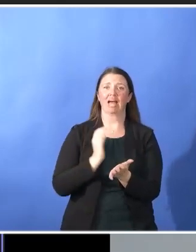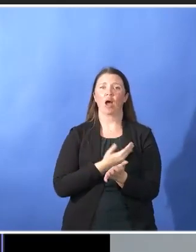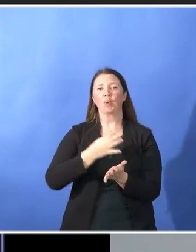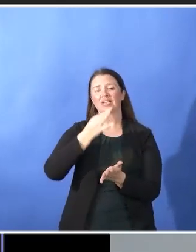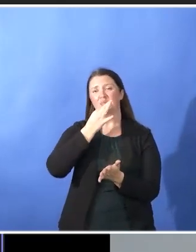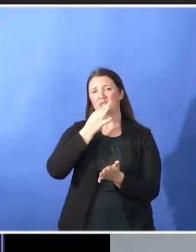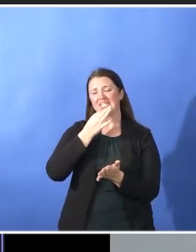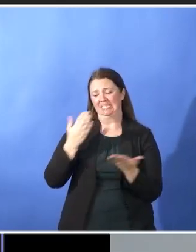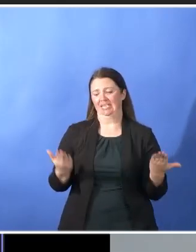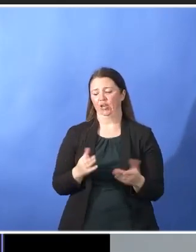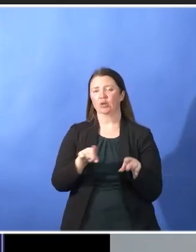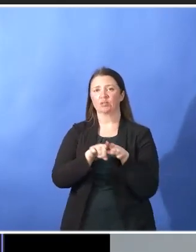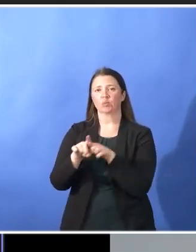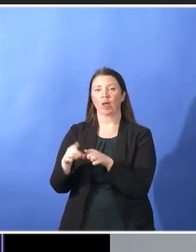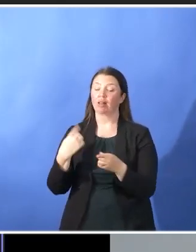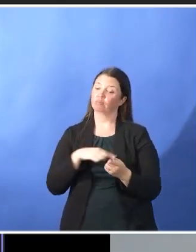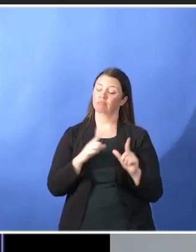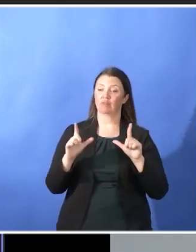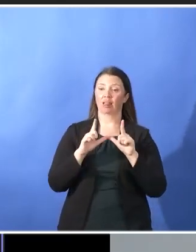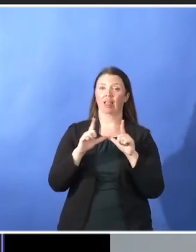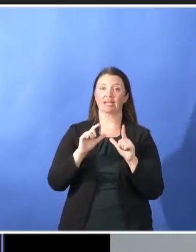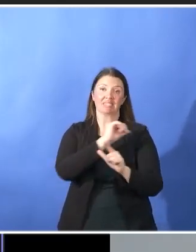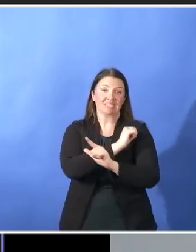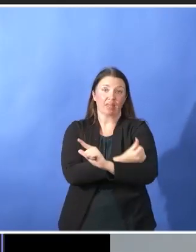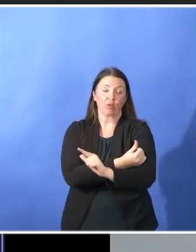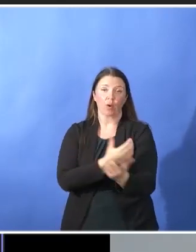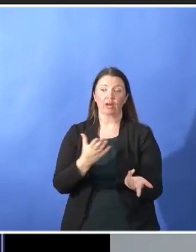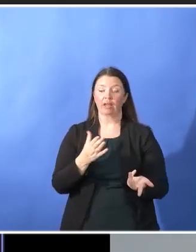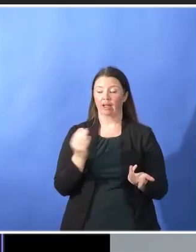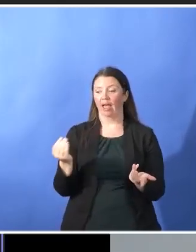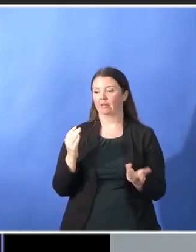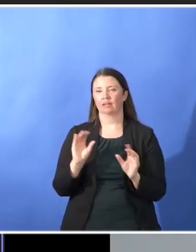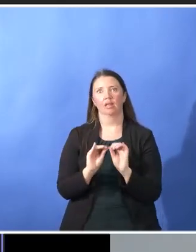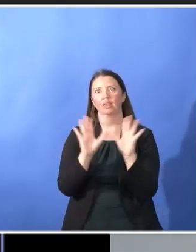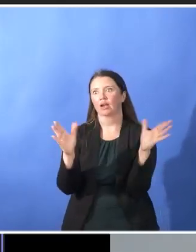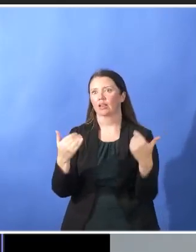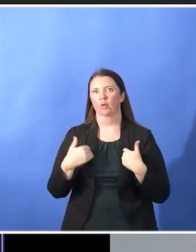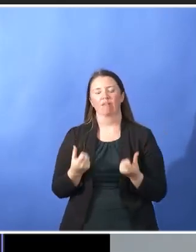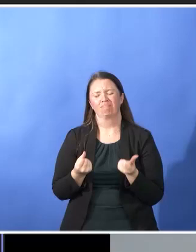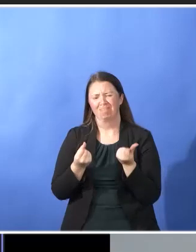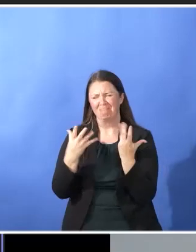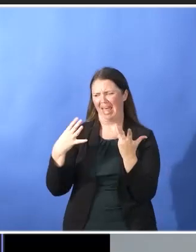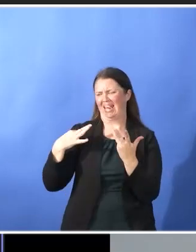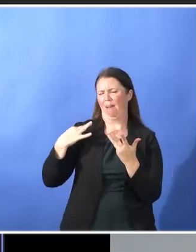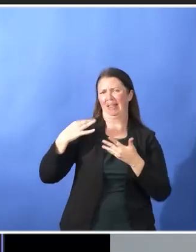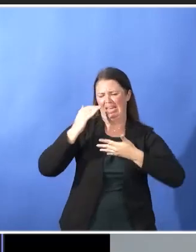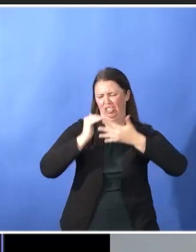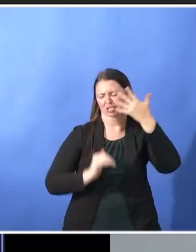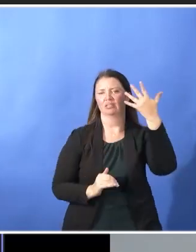EXPERTISE. AS A LICENSING AUTHORITY WITH NO SHORTAGE OF THE APPLICATIONS BEFORE US, WE ARE RIGHT TO MOVE AHEAD. THANK YOU TO THE INTERNATIONAL